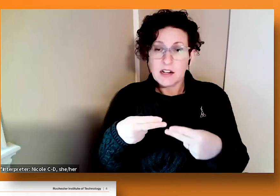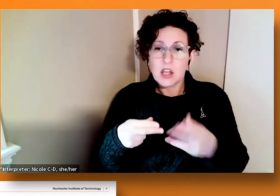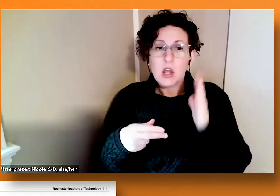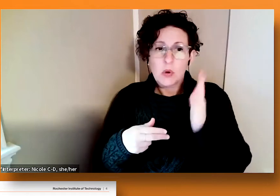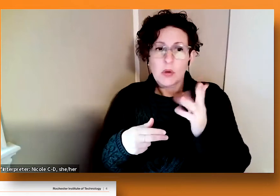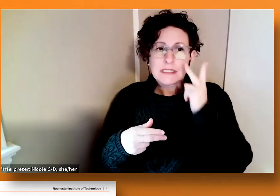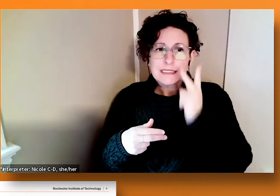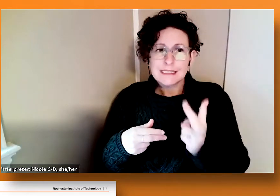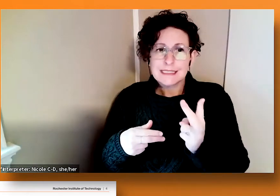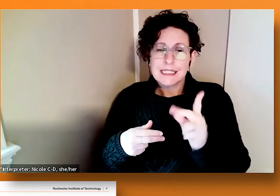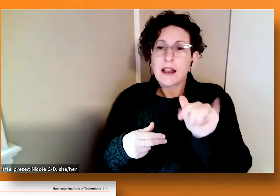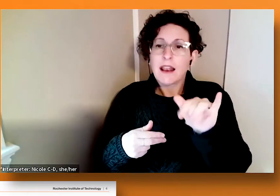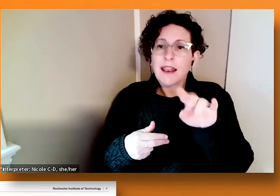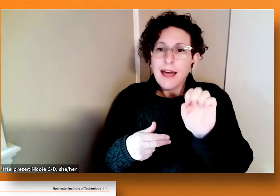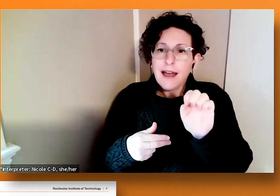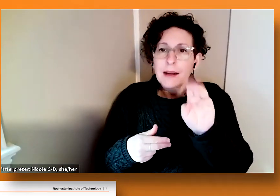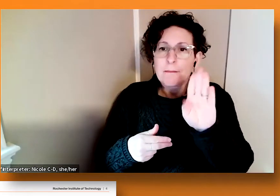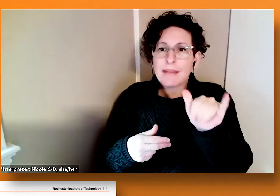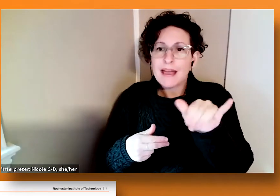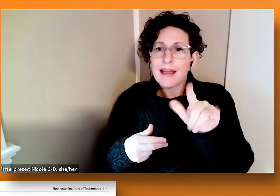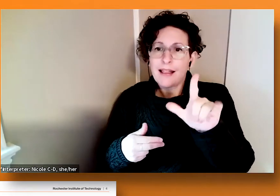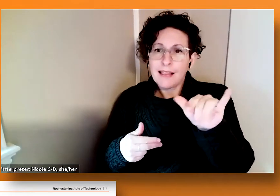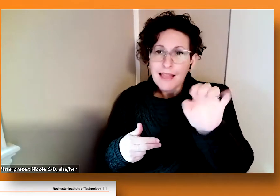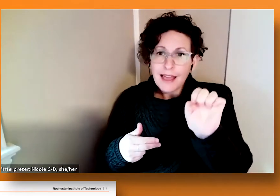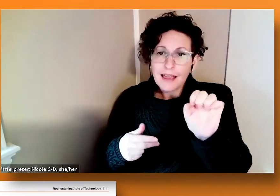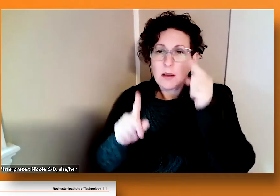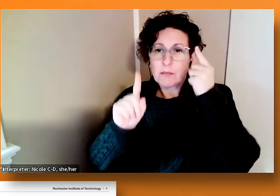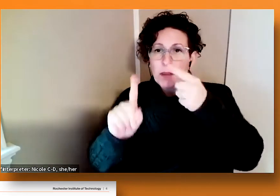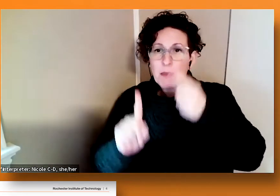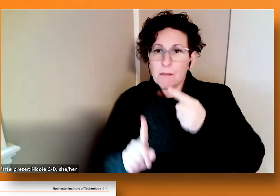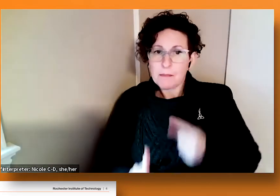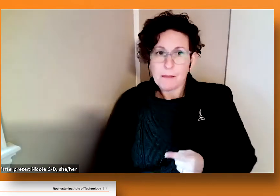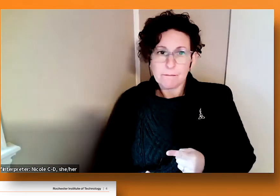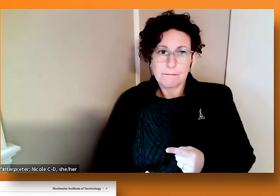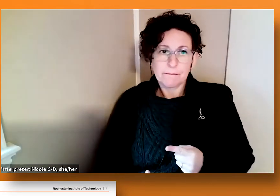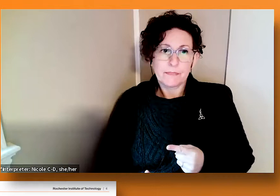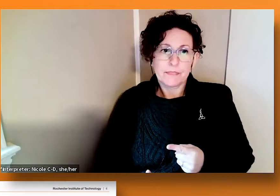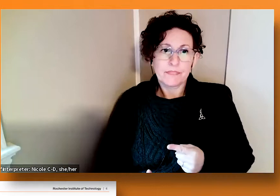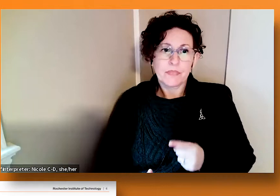you'll see all the bulleted points are